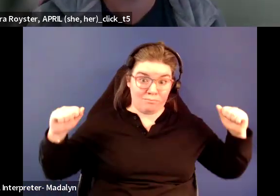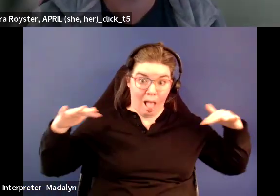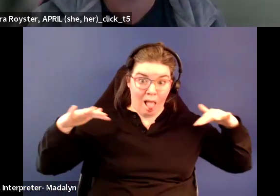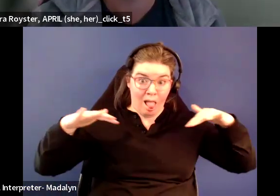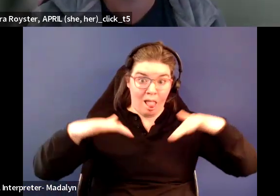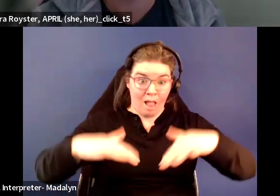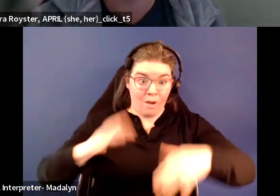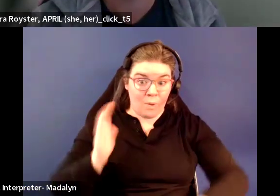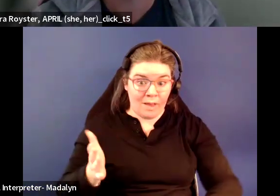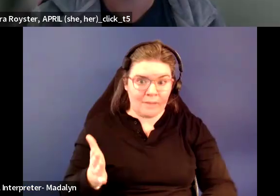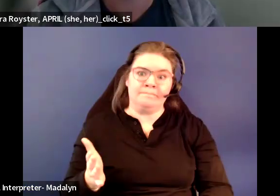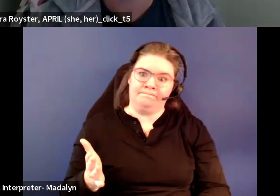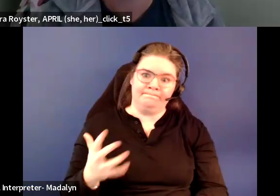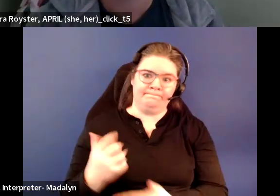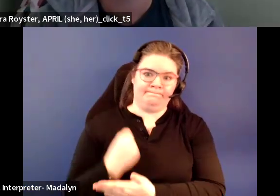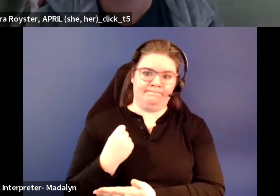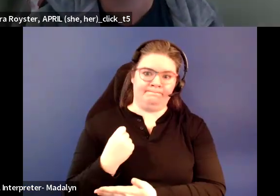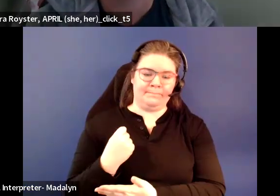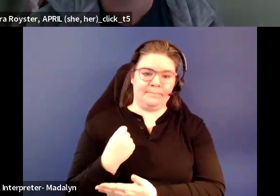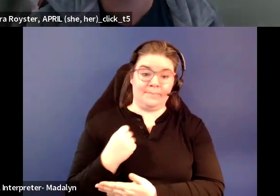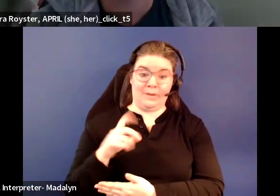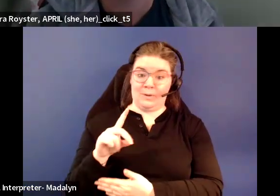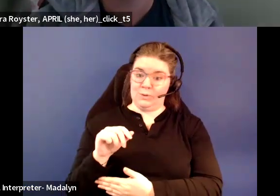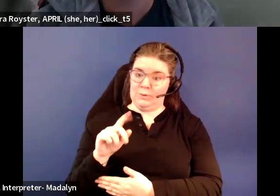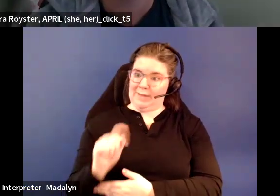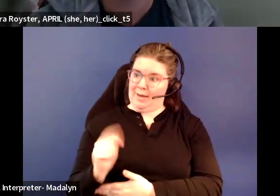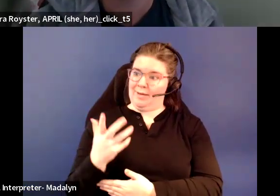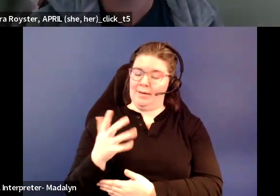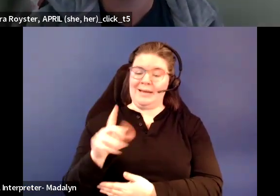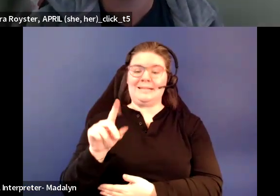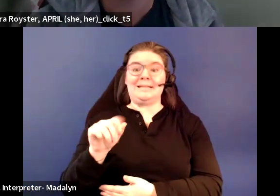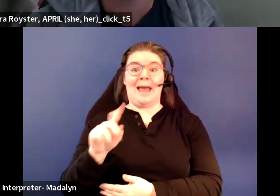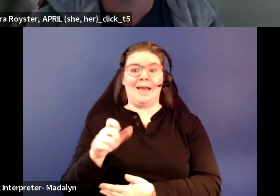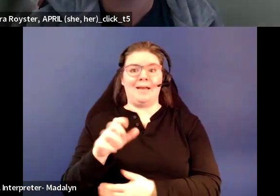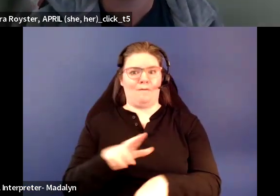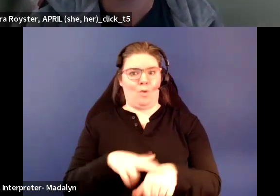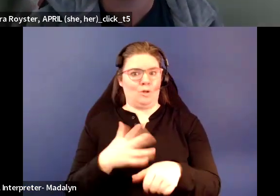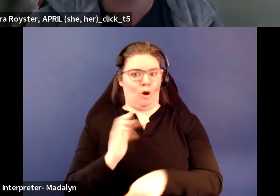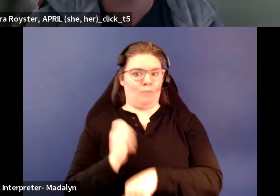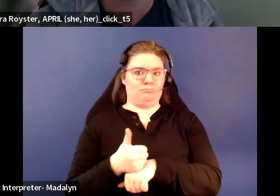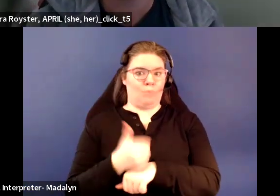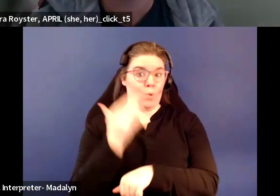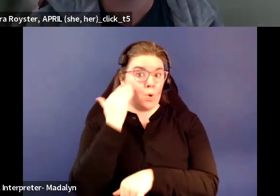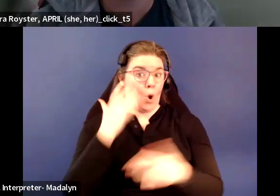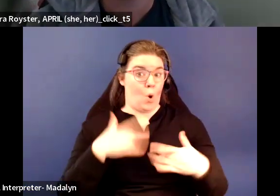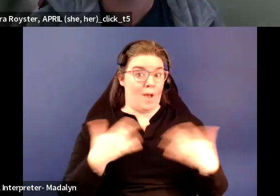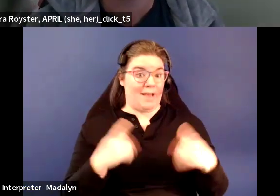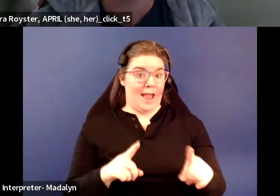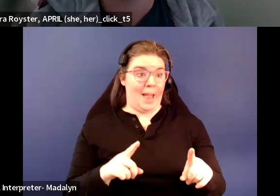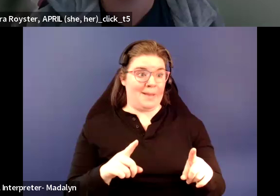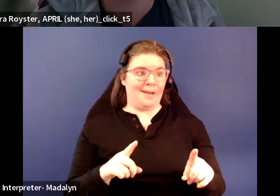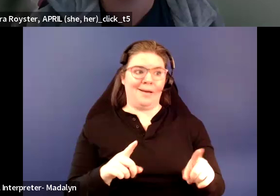Elissa w/ APRIL: can. So the data course is already set. You know that this thing is happening. So then you can coordinate with that.